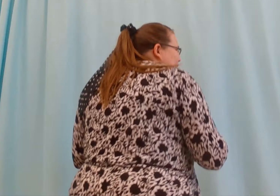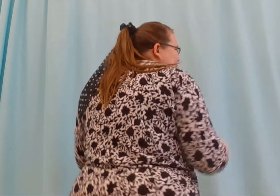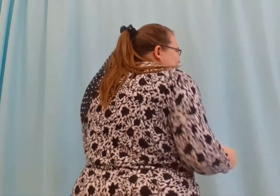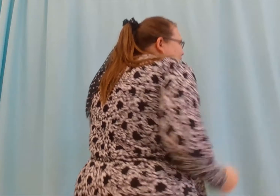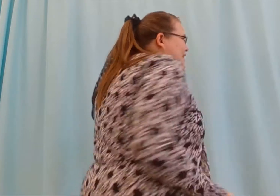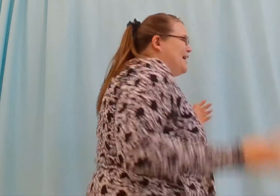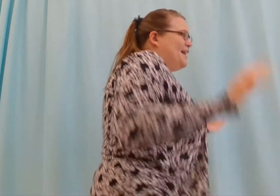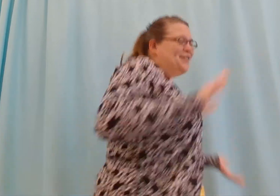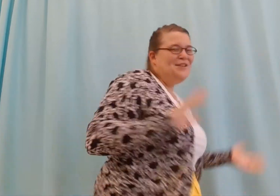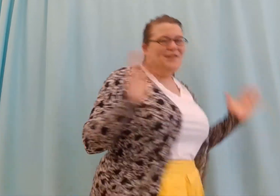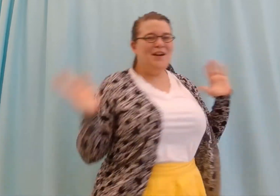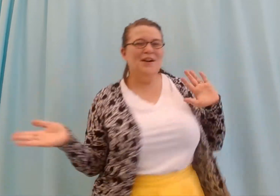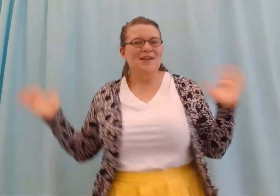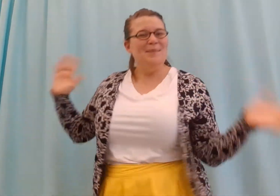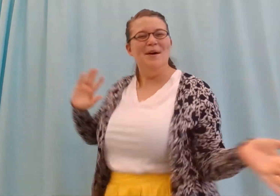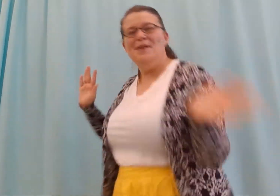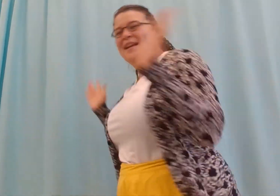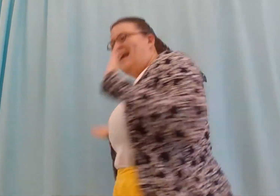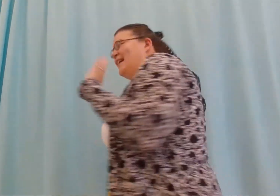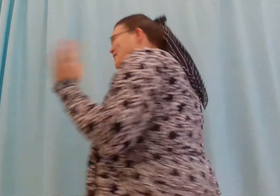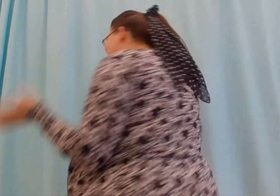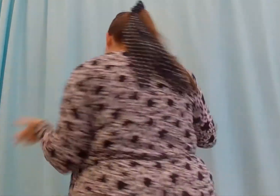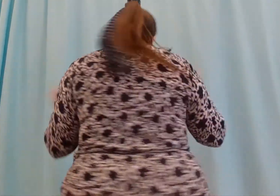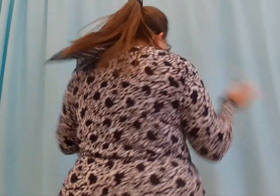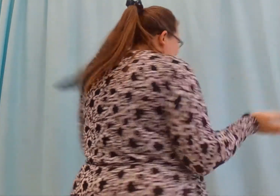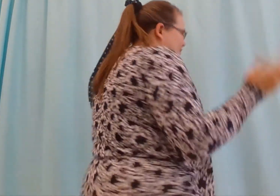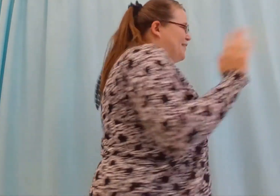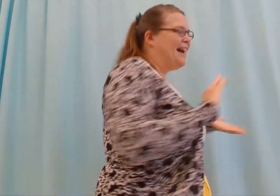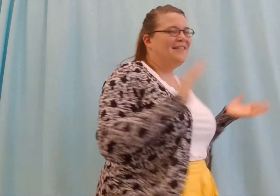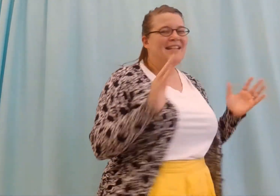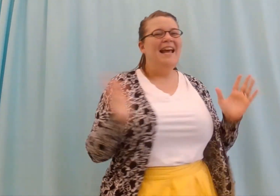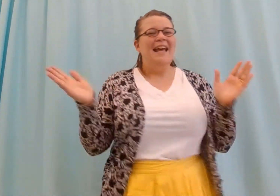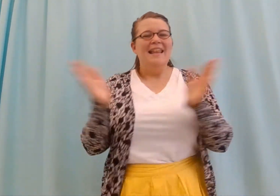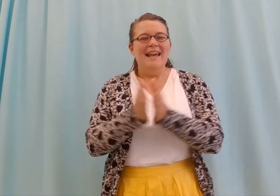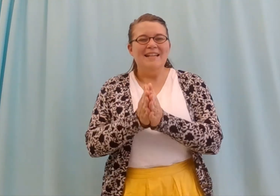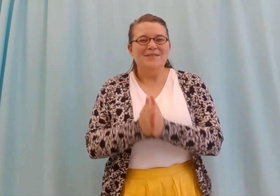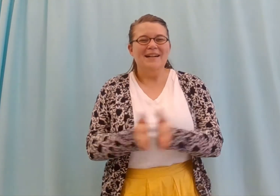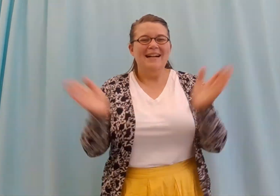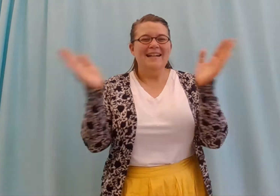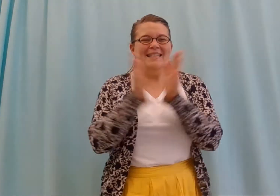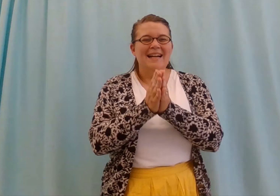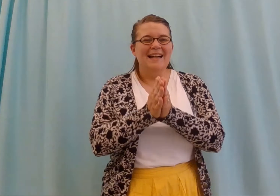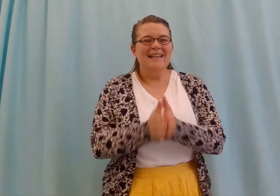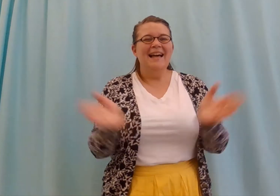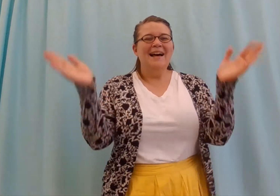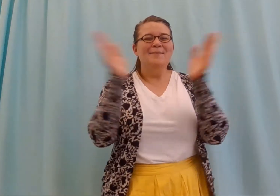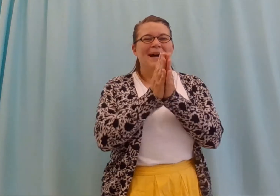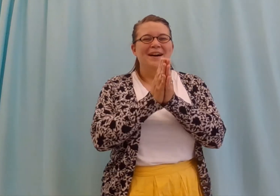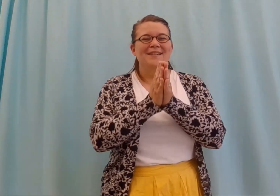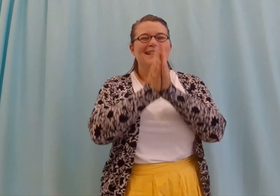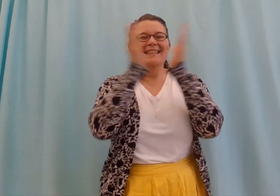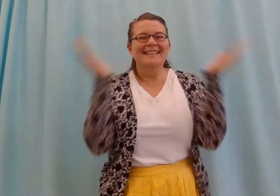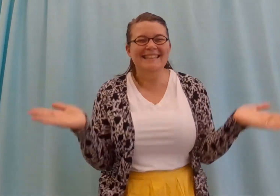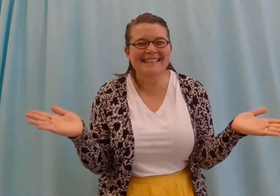about. You do the hokey pokey and you turn yourself around. That's what it's all about.